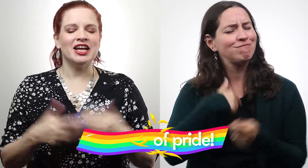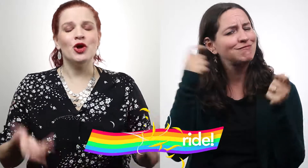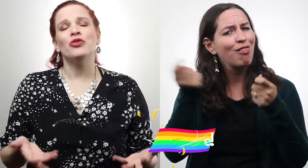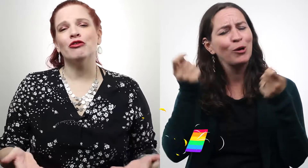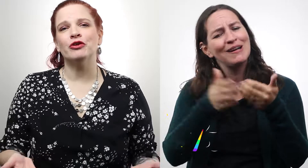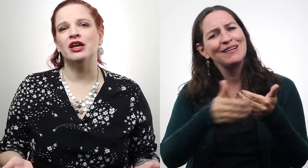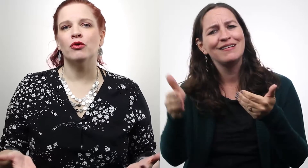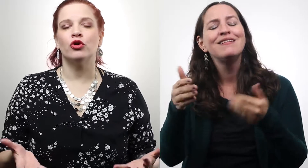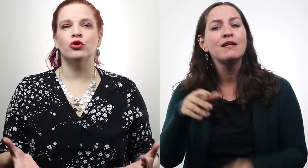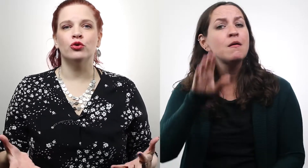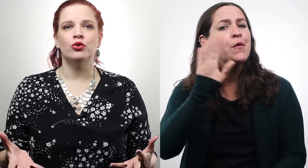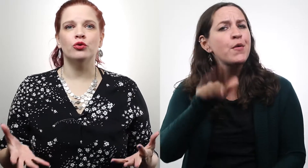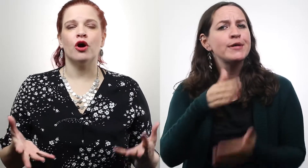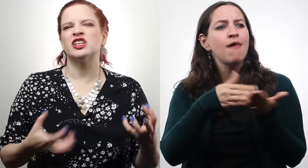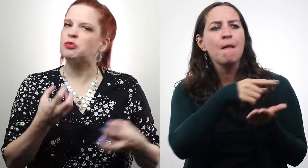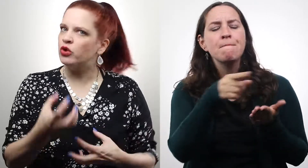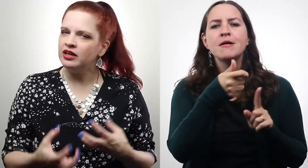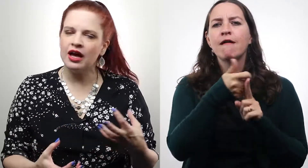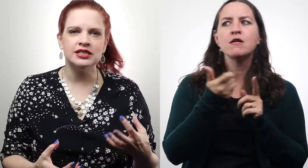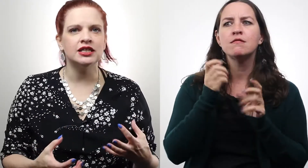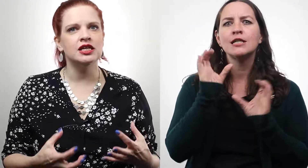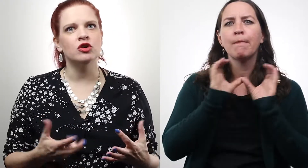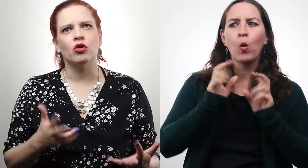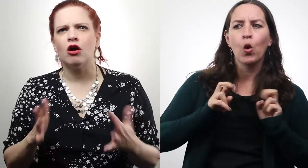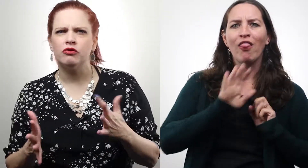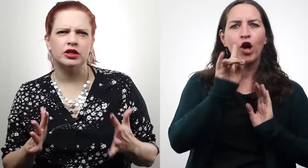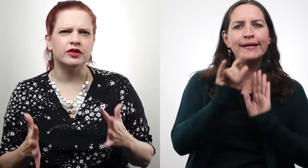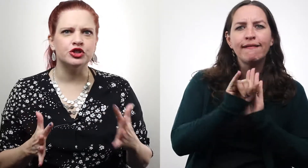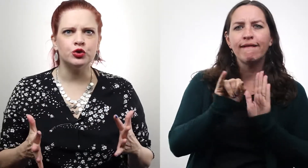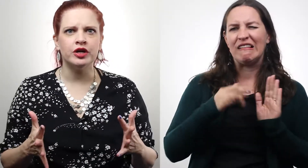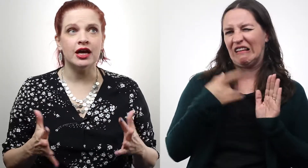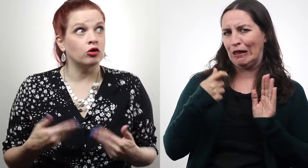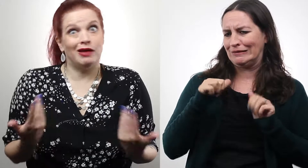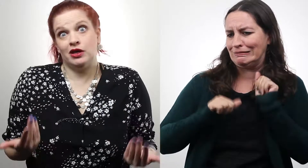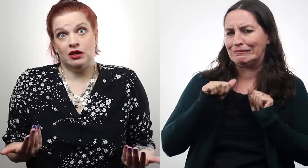and I know that for people who are exploring identity or aren't really feeling sure yet or maybe